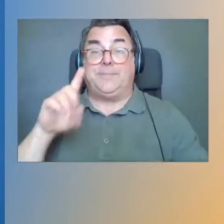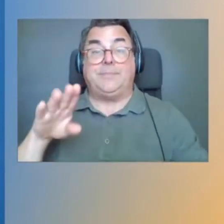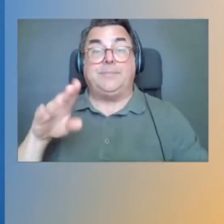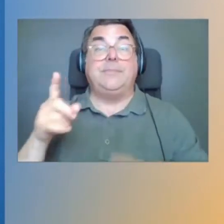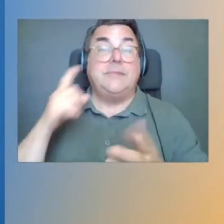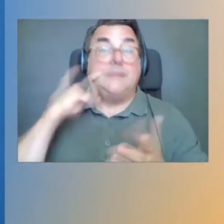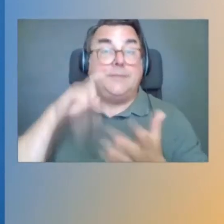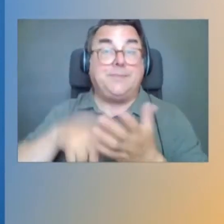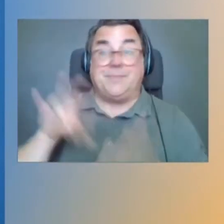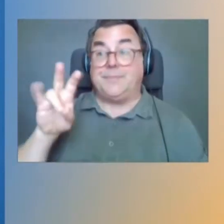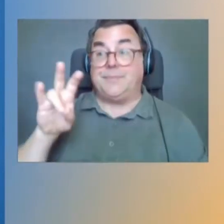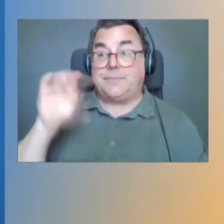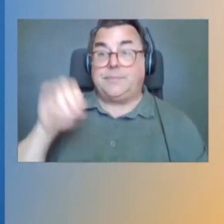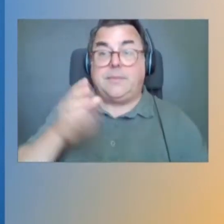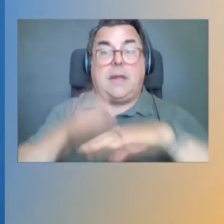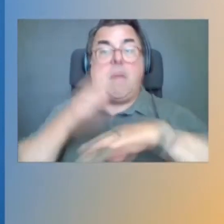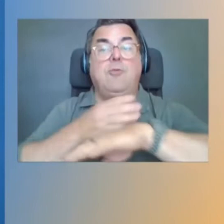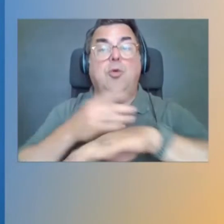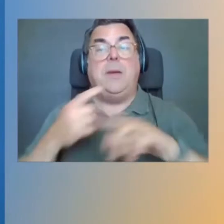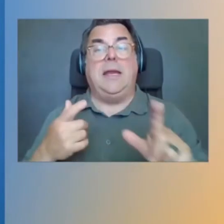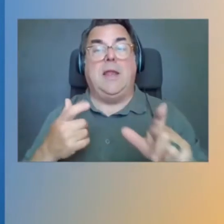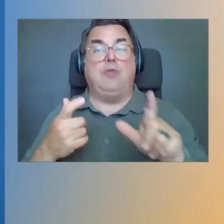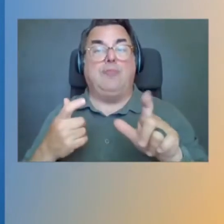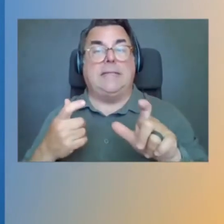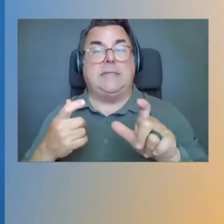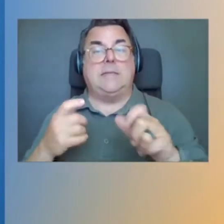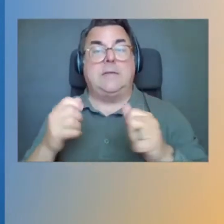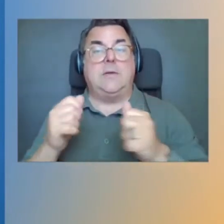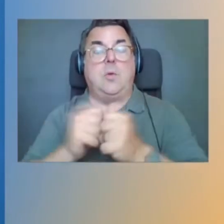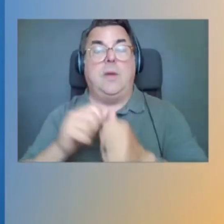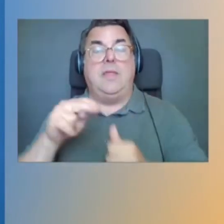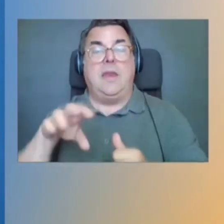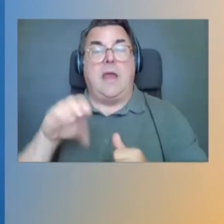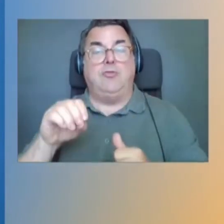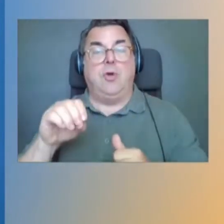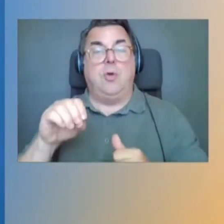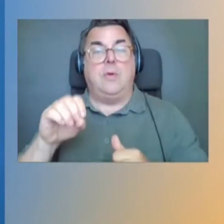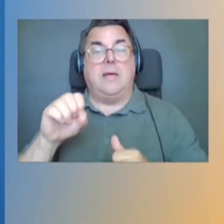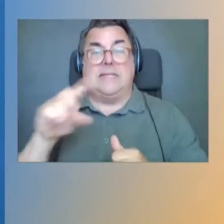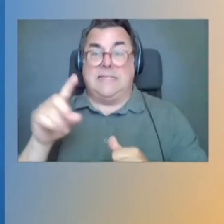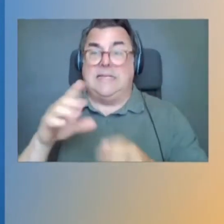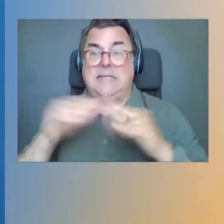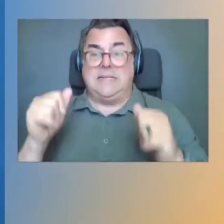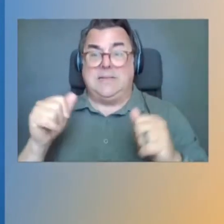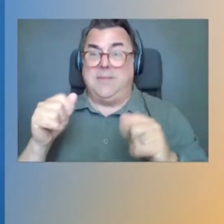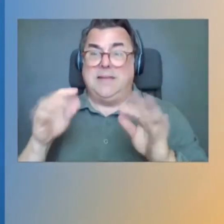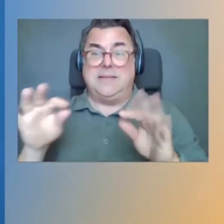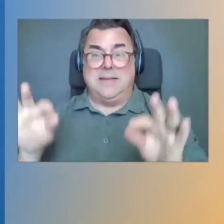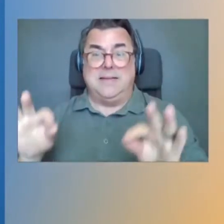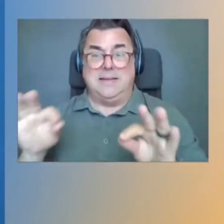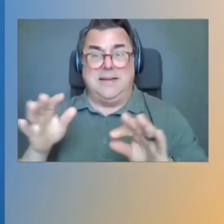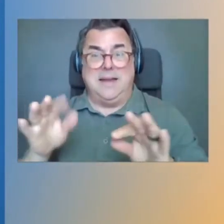in their read throughput with Nitro SSD-based system, so that's a significant improvement. Now, if I talk about the Graviton instances,